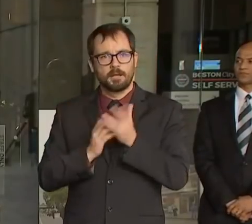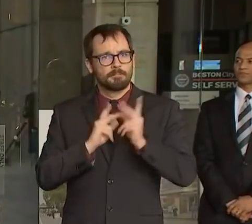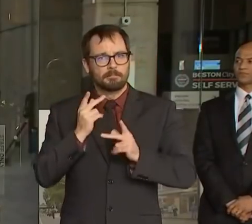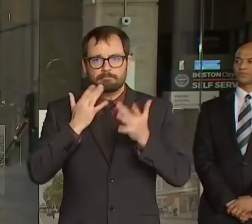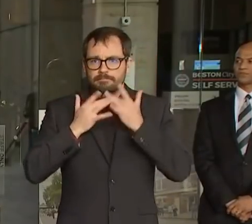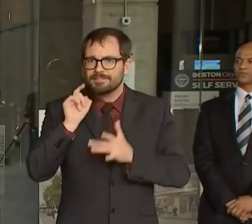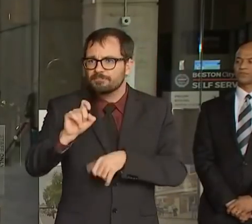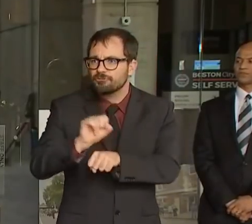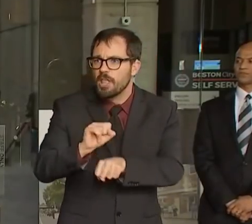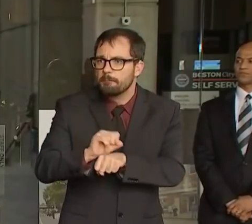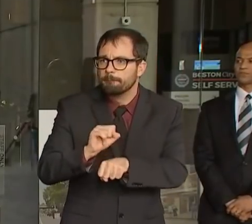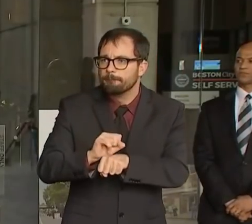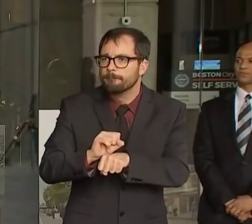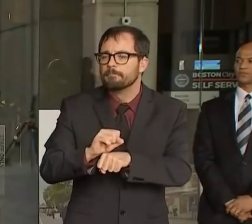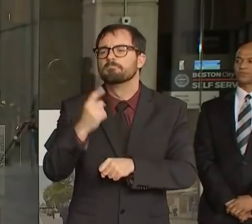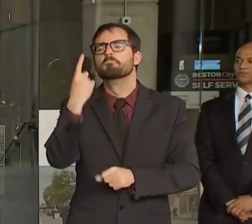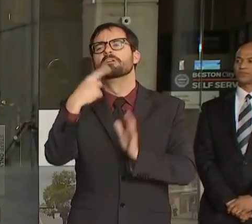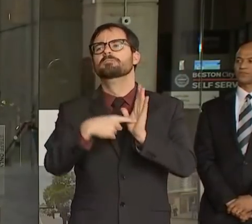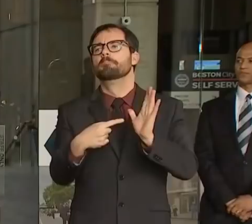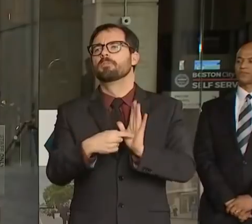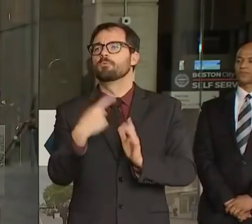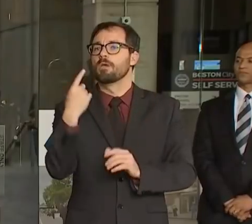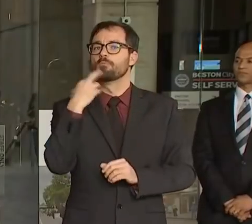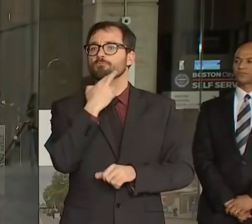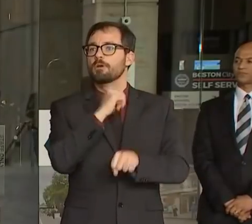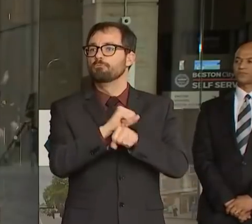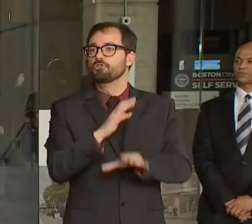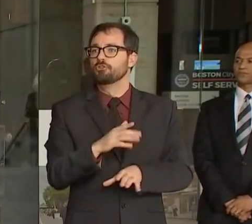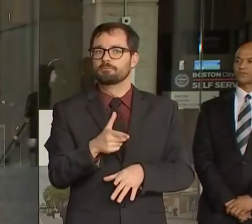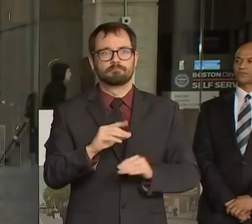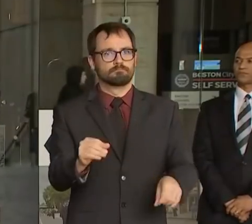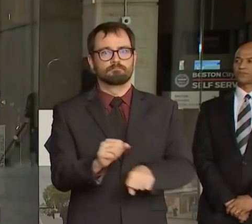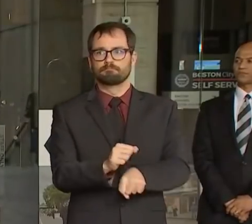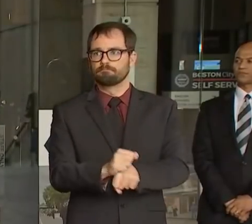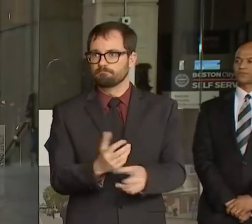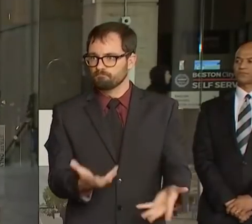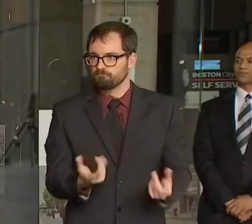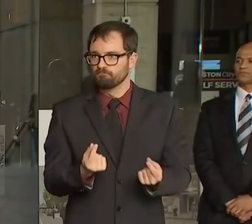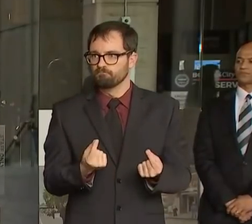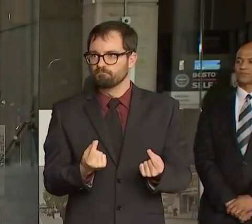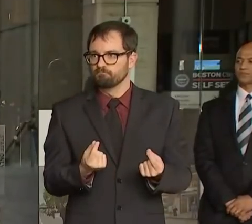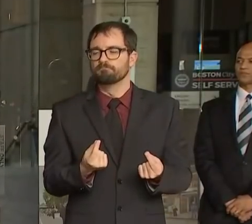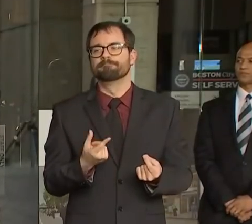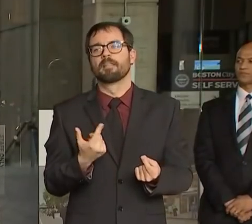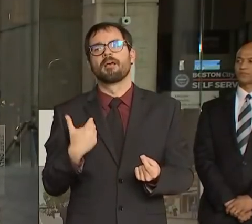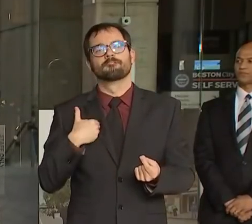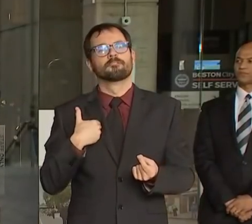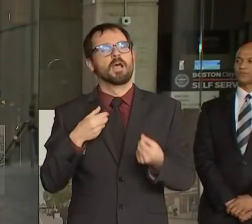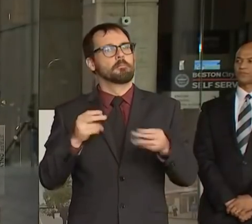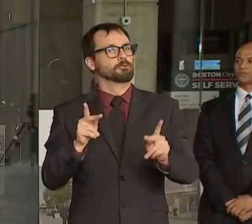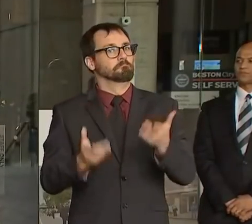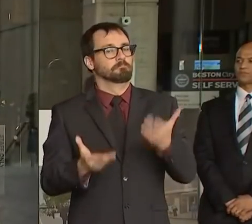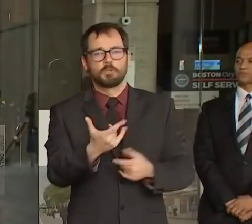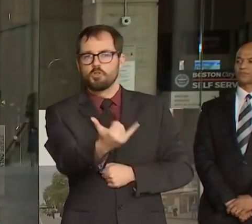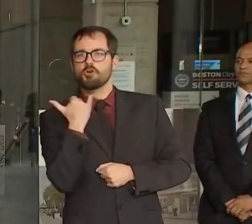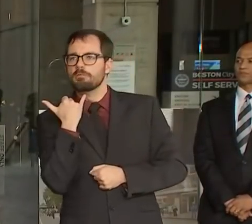CAN CONTACT OUR OFFICE OF ECONOMIC DEVELOPMENT. WILL TRY TO CONNECT YOU TO IMPLEMENT OPPORTUNITIES. MANY PEOPLE IN THE RESTAURANT BUSINESS ARE WORKING OR NOT